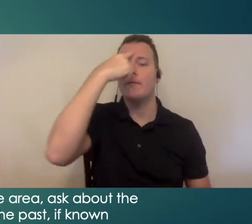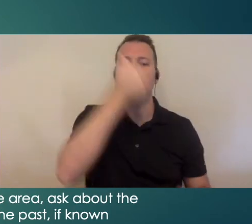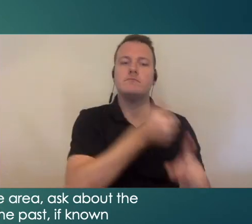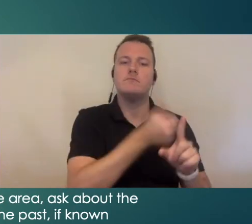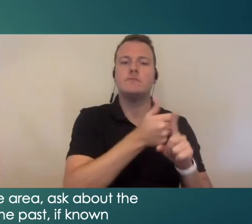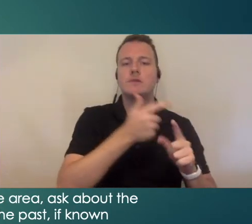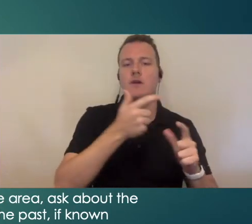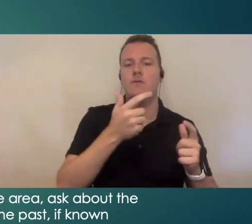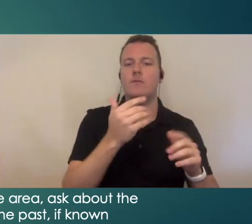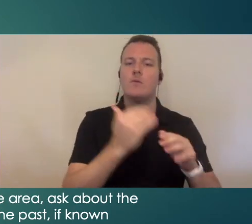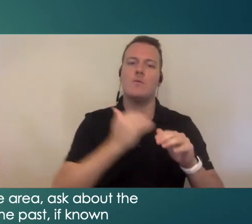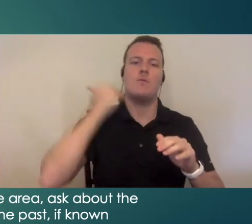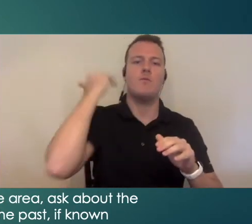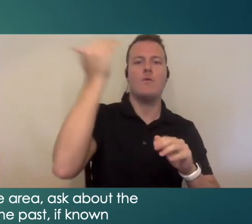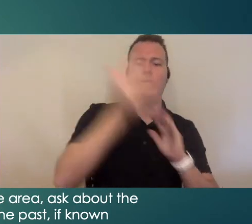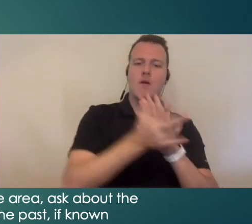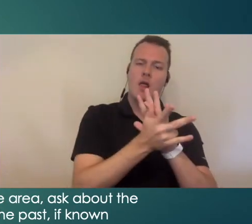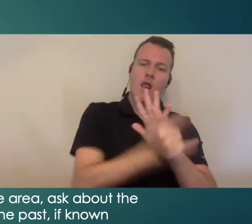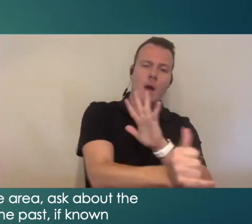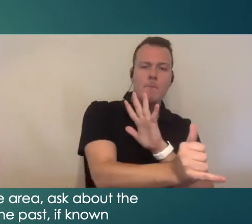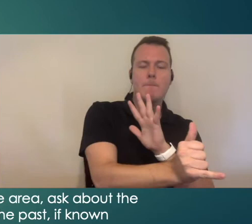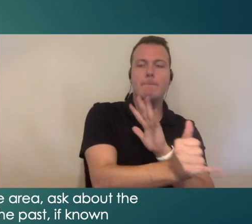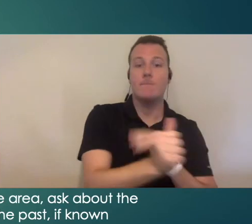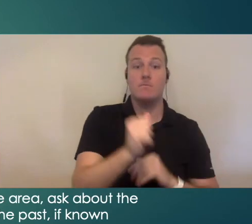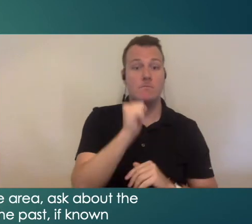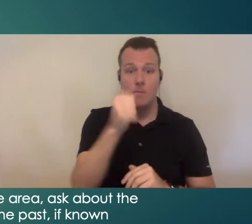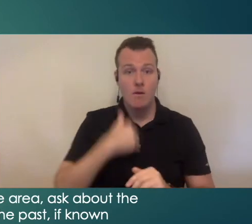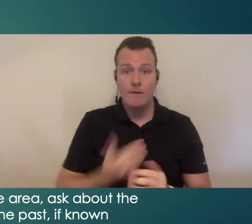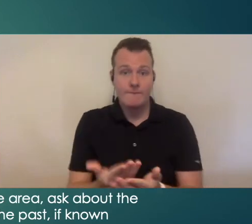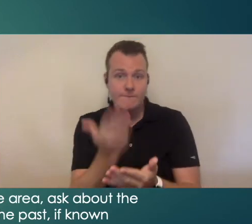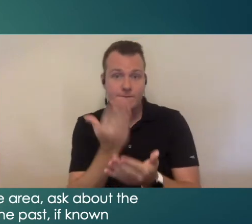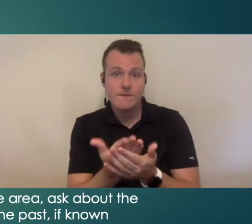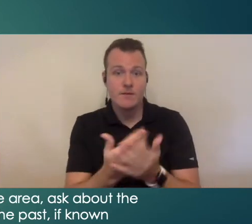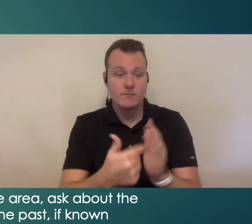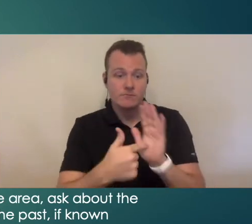especially if you don't have facts or experience to back up, how you're acting